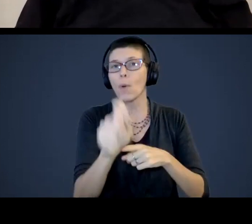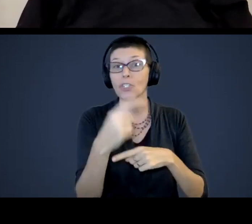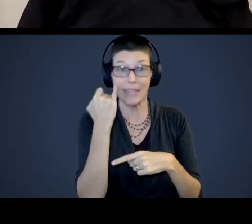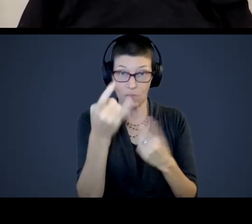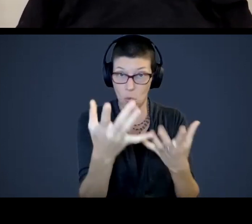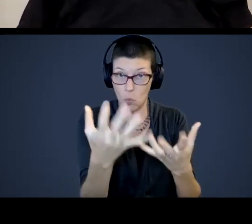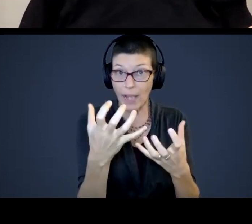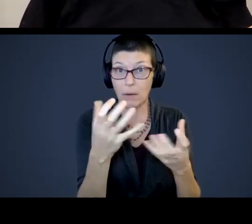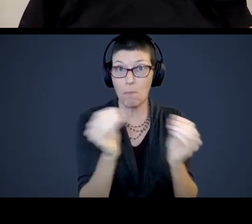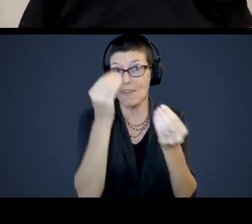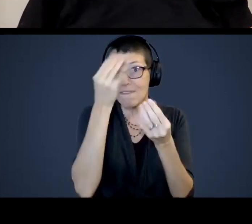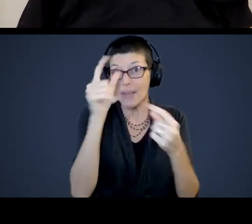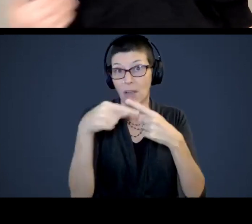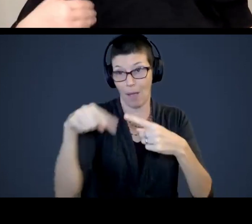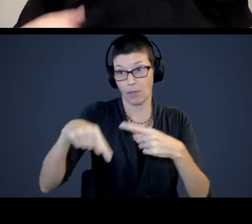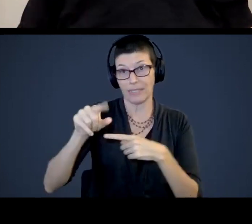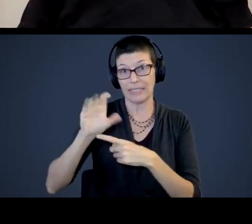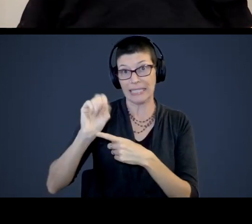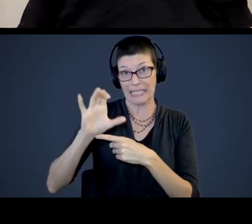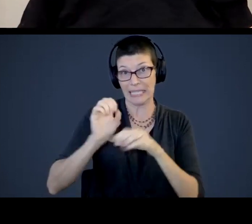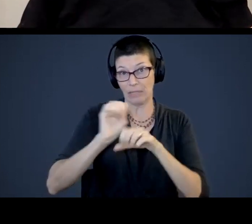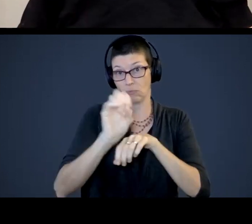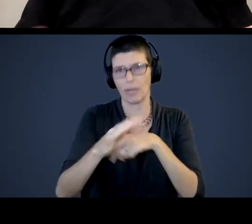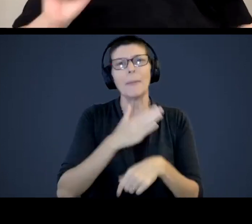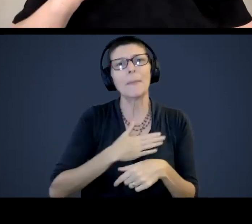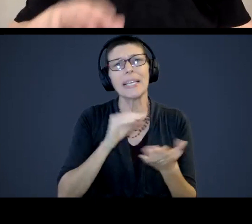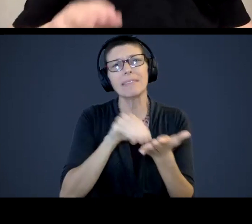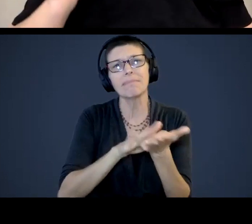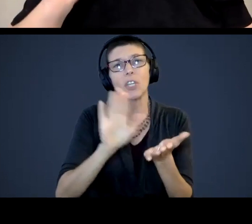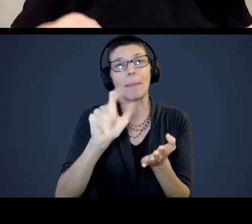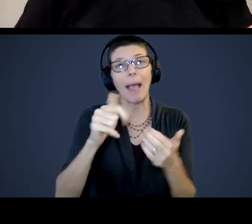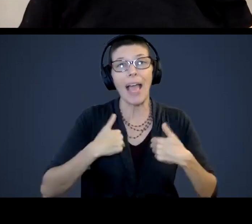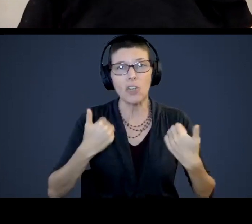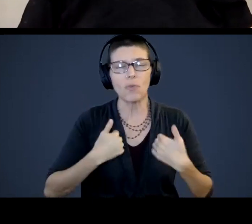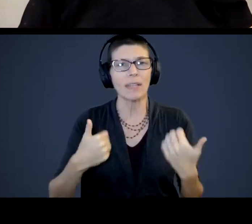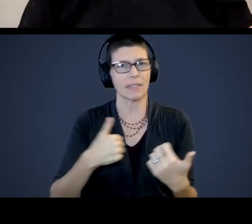information from the CSC, then please give us your email address and I will be emailing you